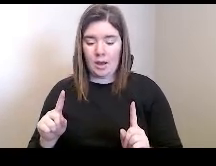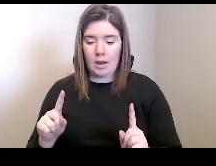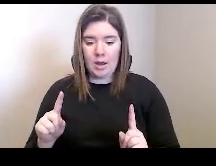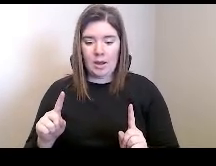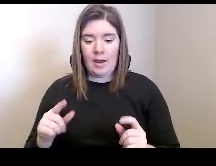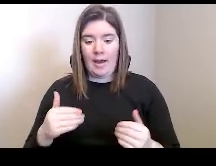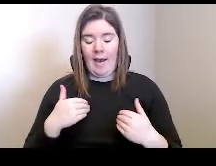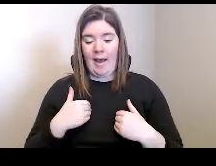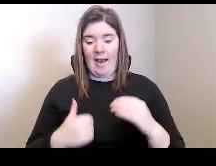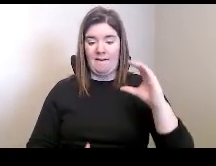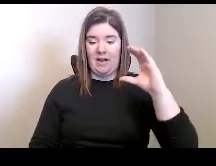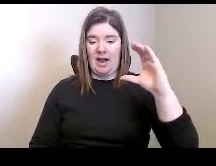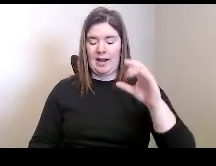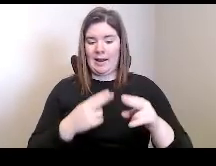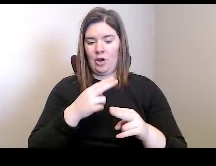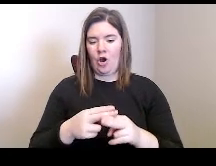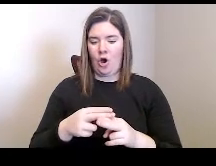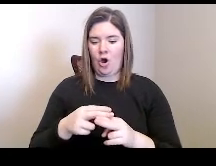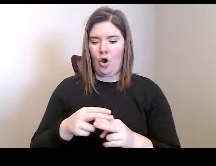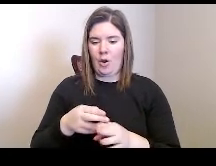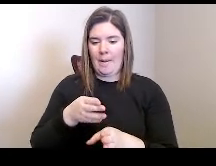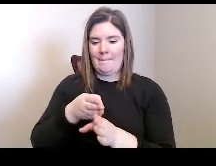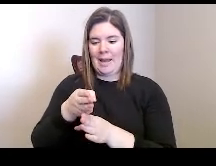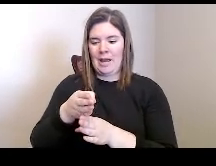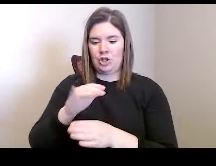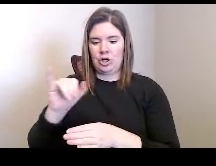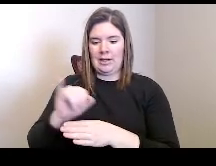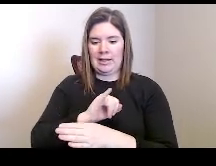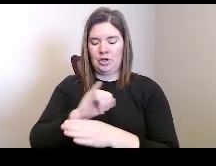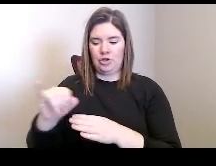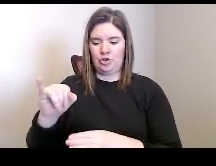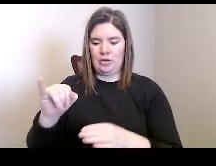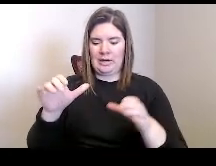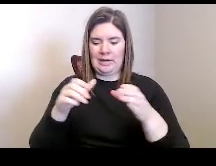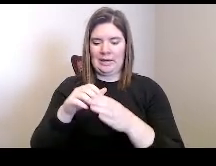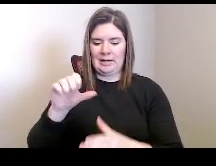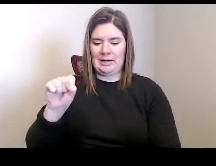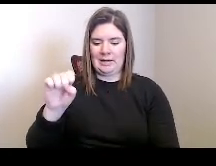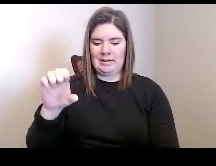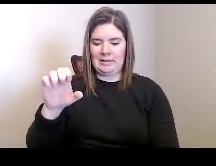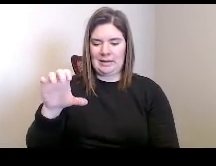industry sectors" that falls under the overview. So, I want that to actually be a heading level 3.